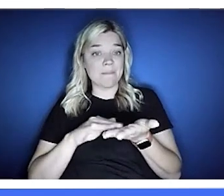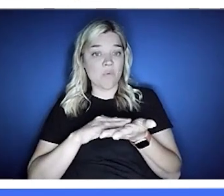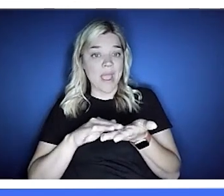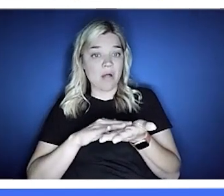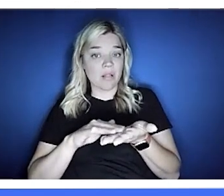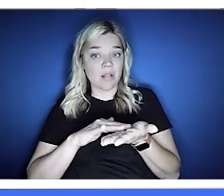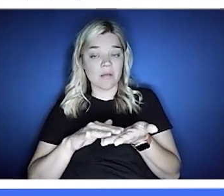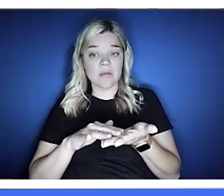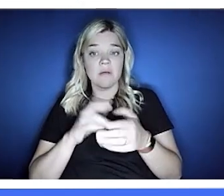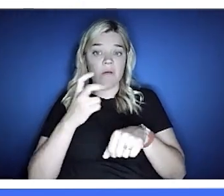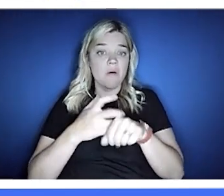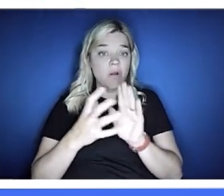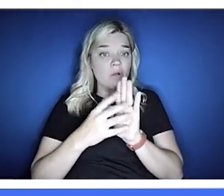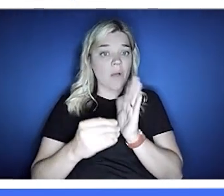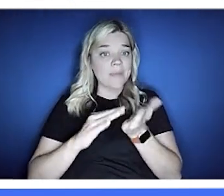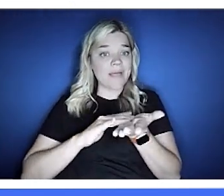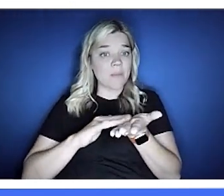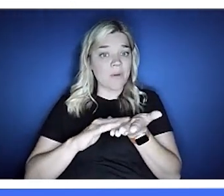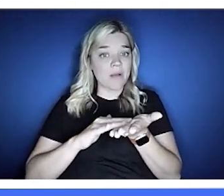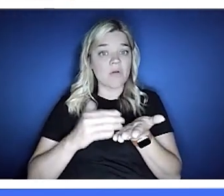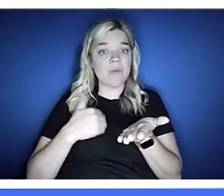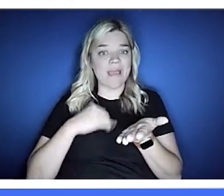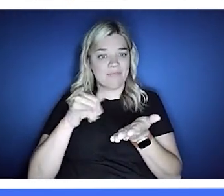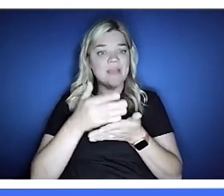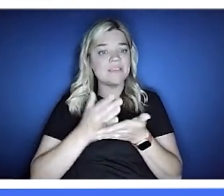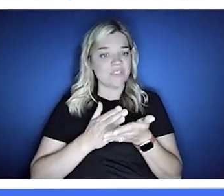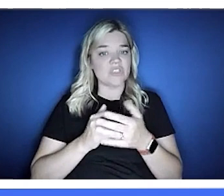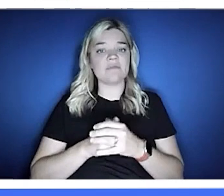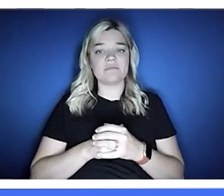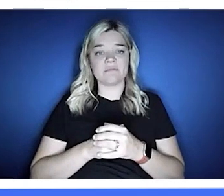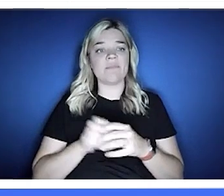you know, hard copies that are Braille and we have a Braille division that works on making sure